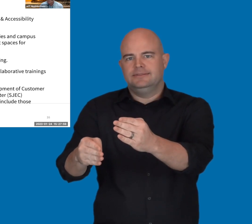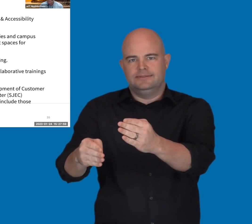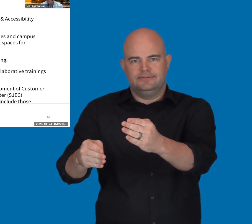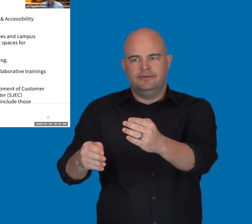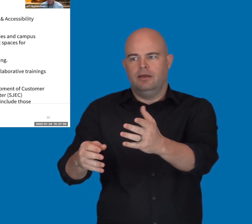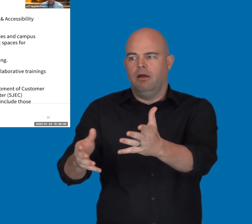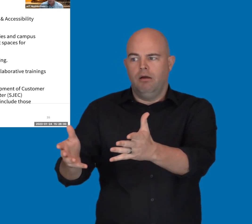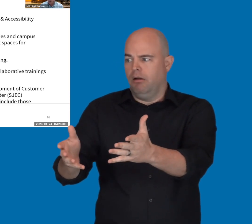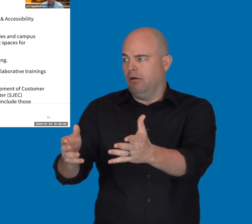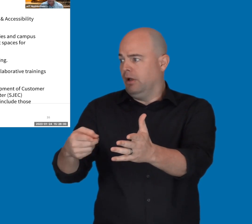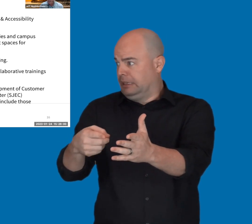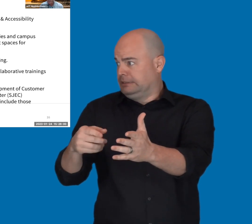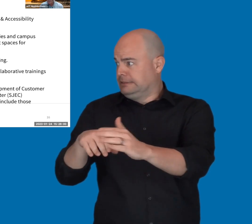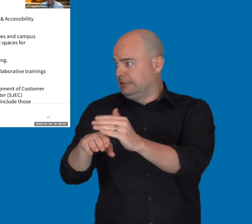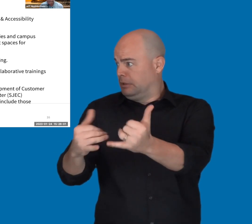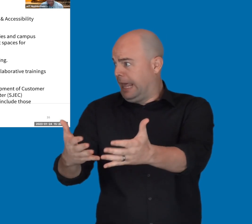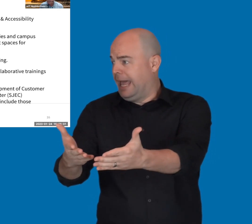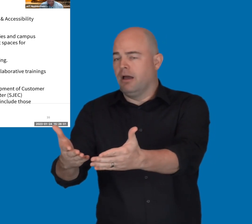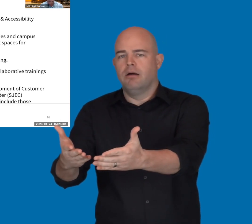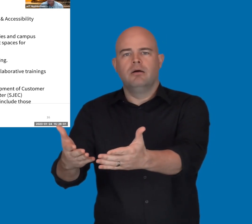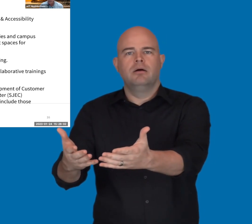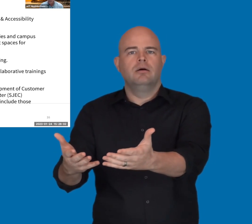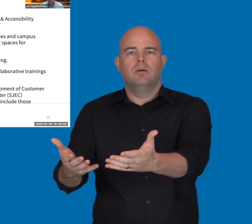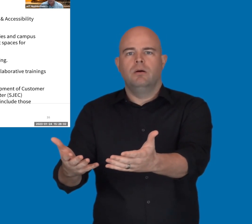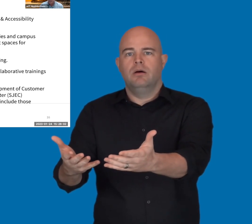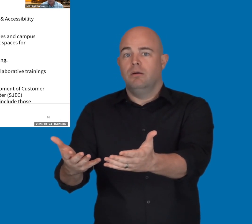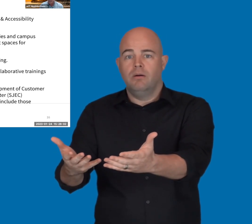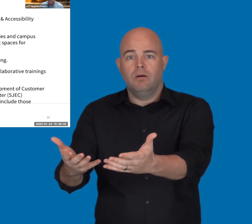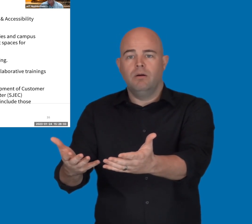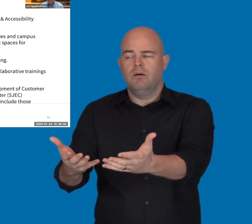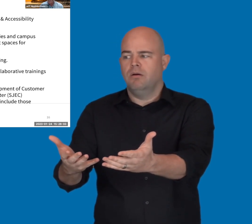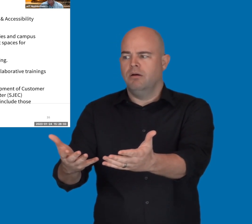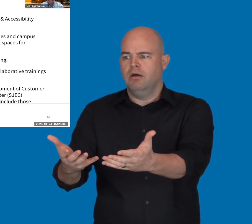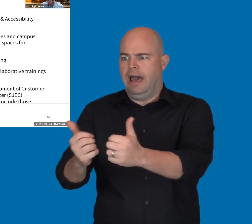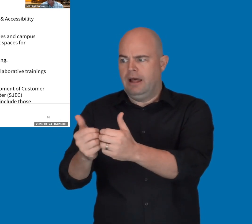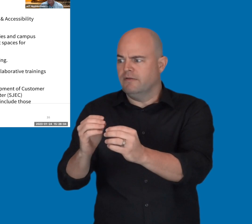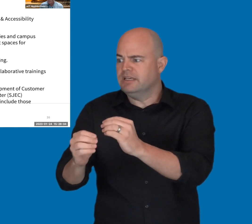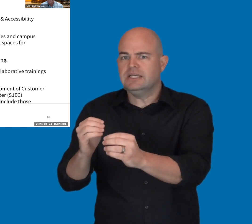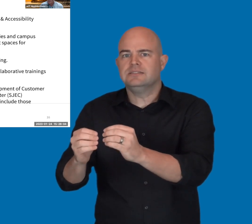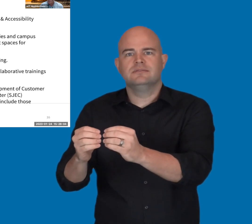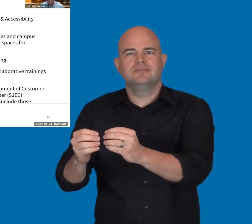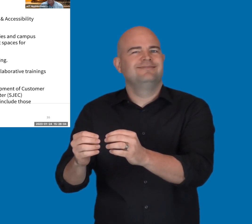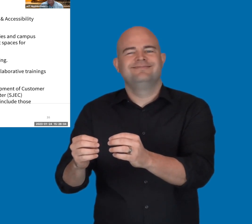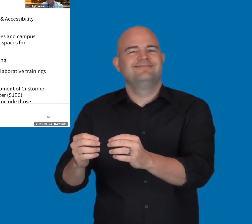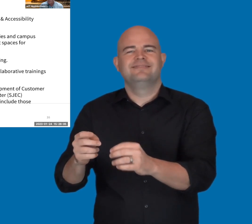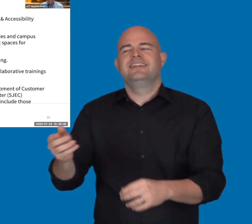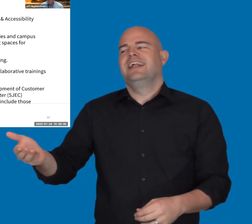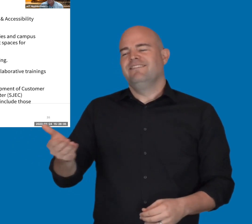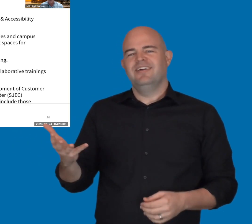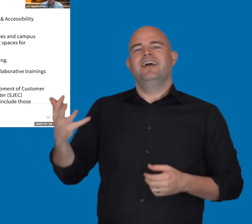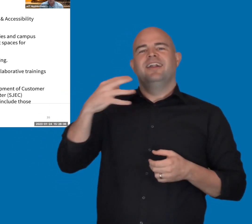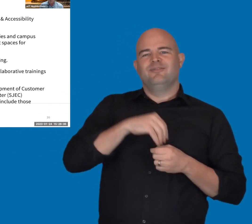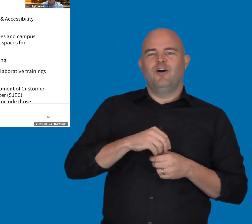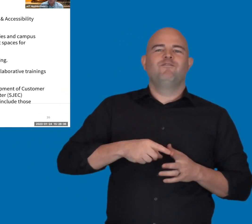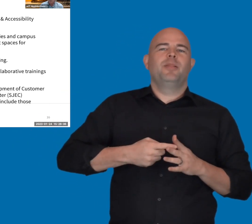that it needs to be accessible. And not just it needs to be but here are the reasons why. So, we provide a lot of the why,